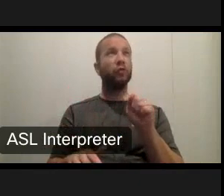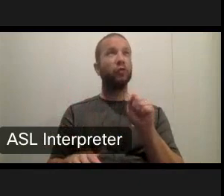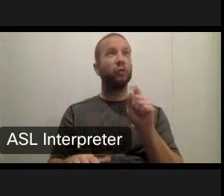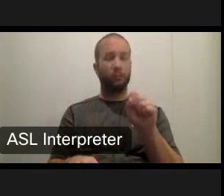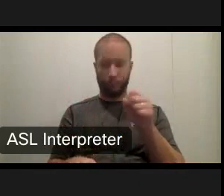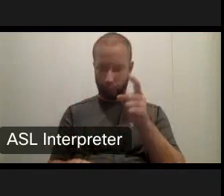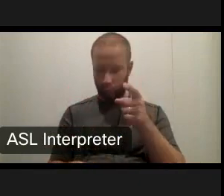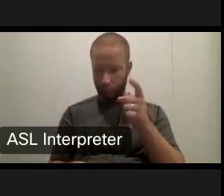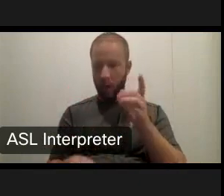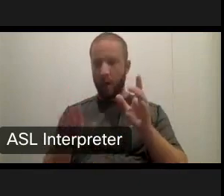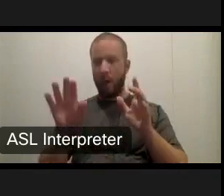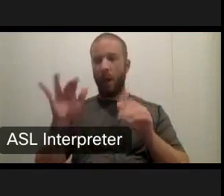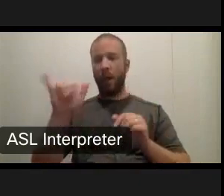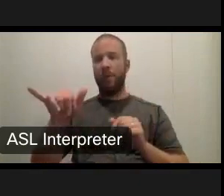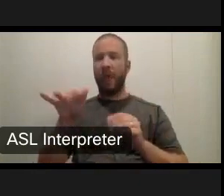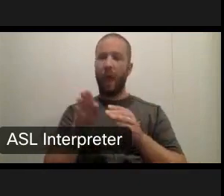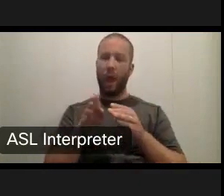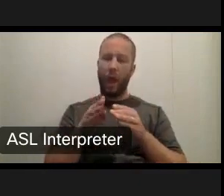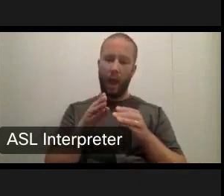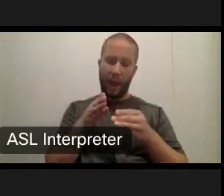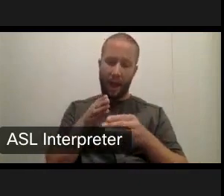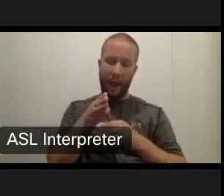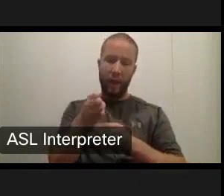um it would actually go into the service Lane westbound